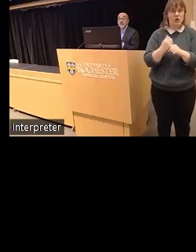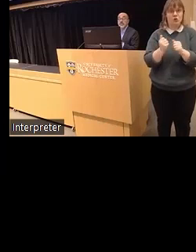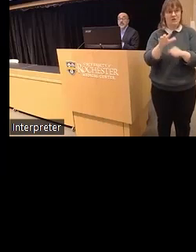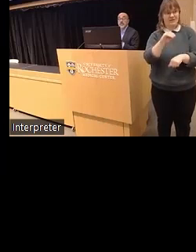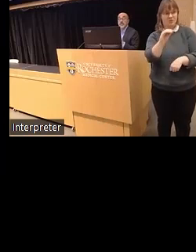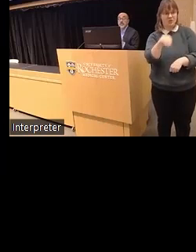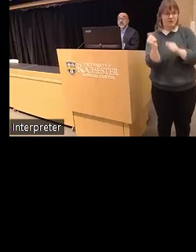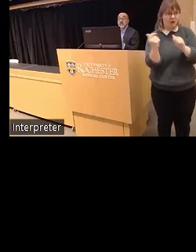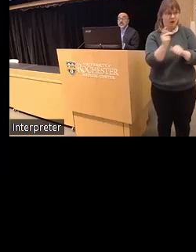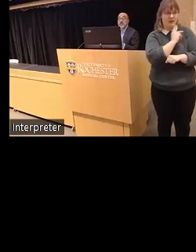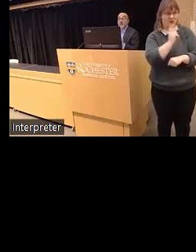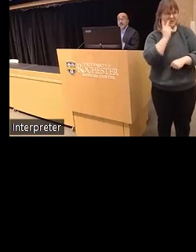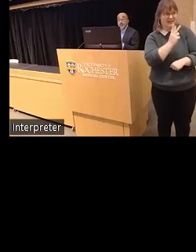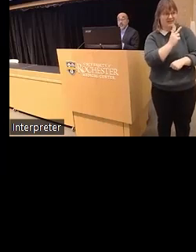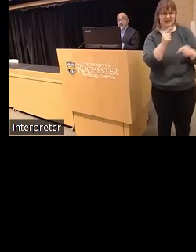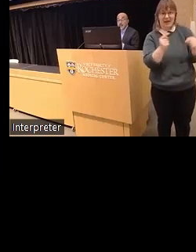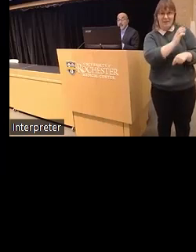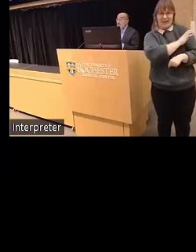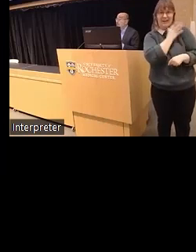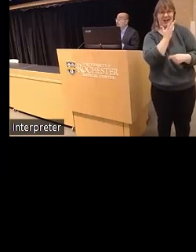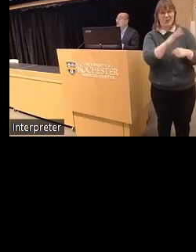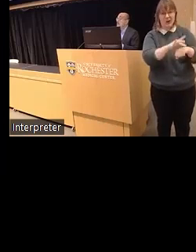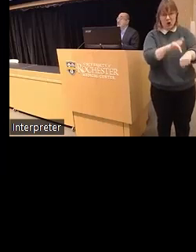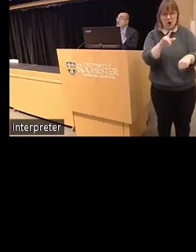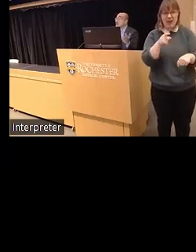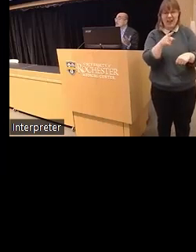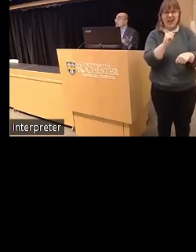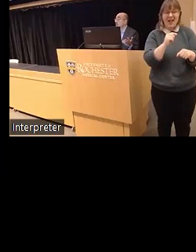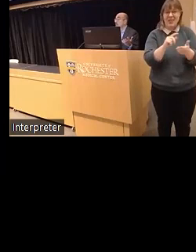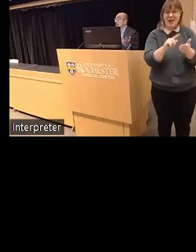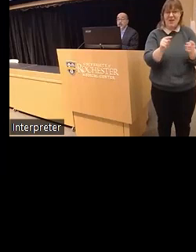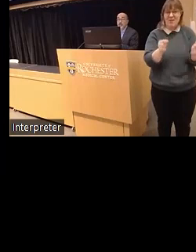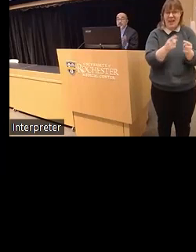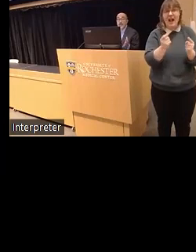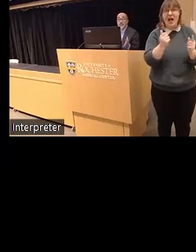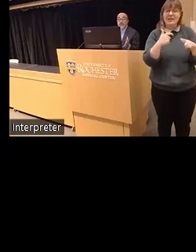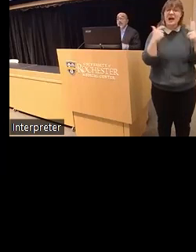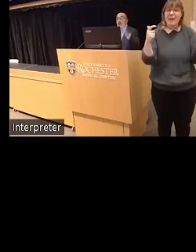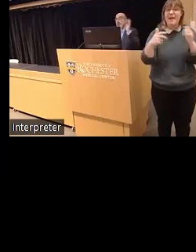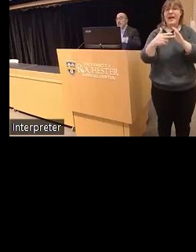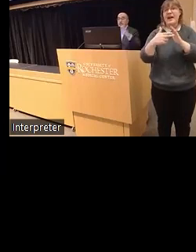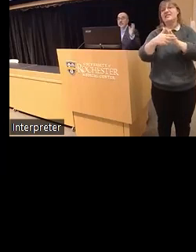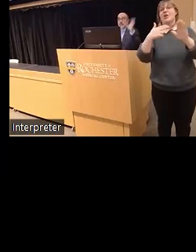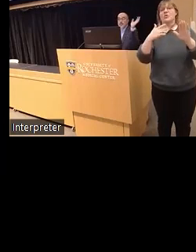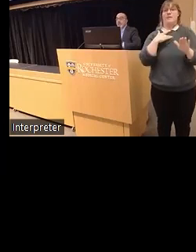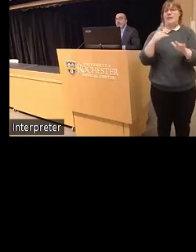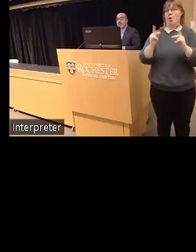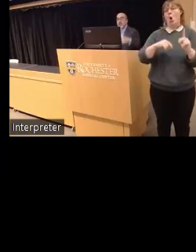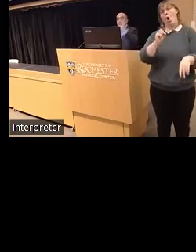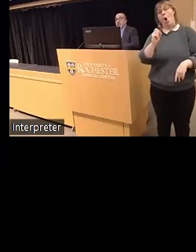a p in a pain clinic are pretty early on in their chronic pain course and that's a big stereotype that a lot of referring doctors have oh they're just a chronic pain patient they're never get